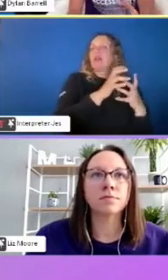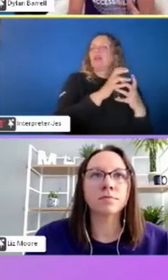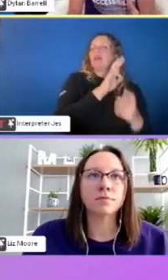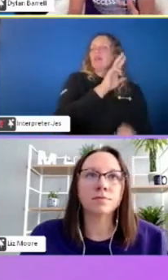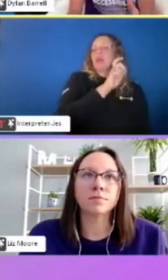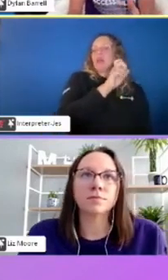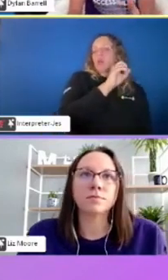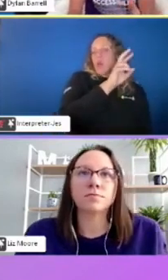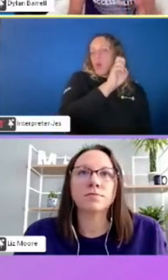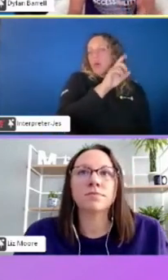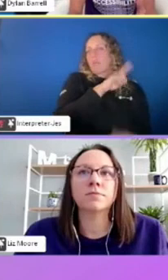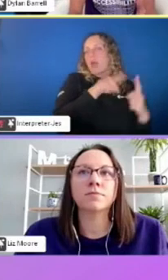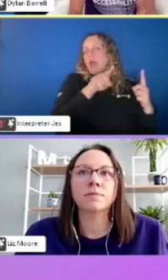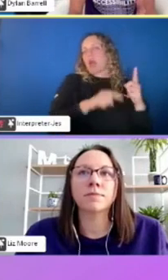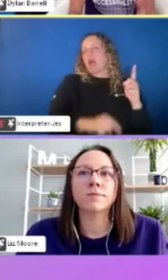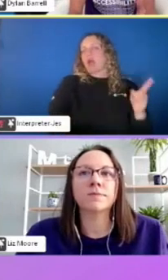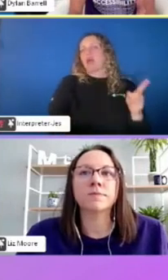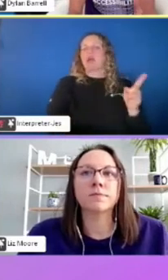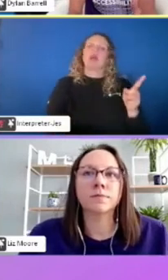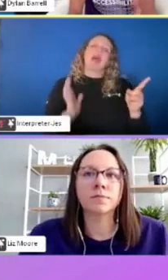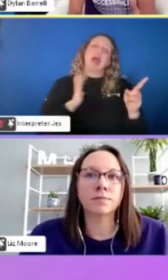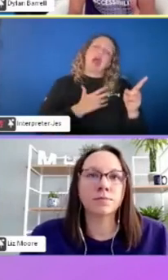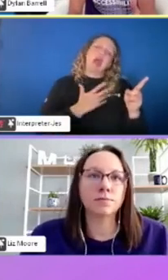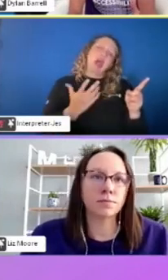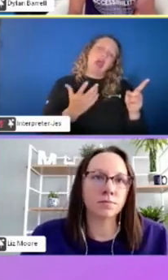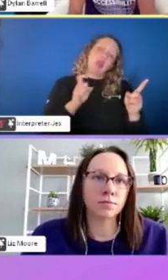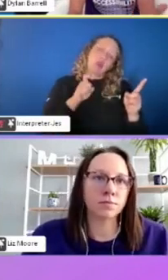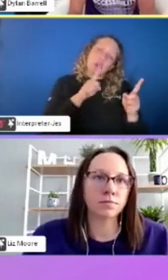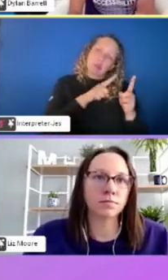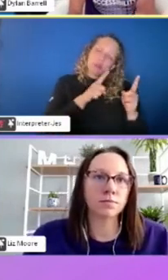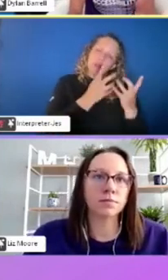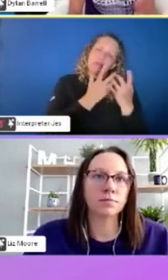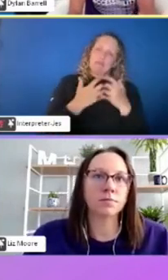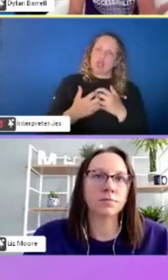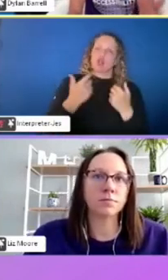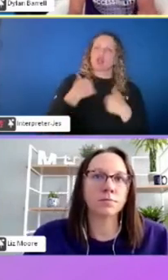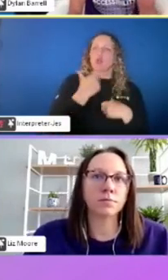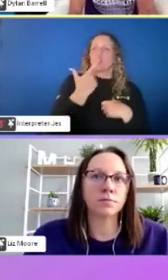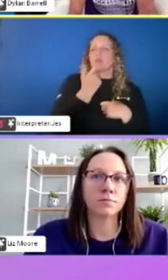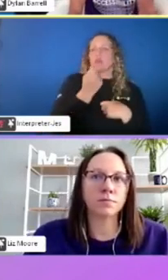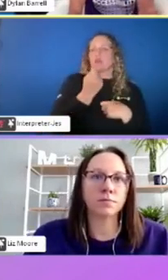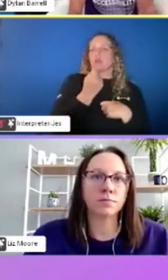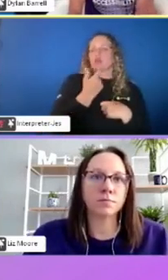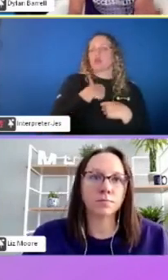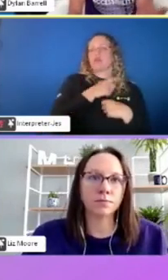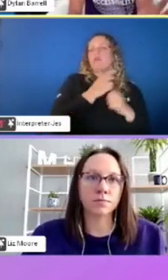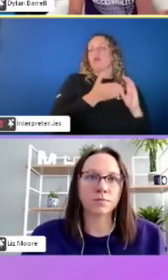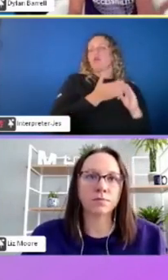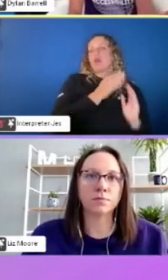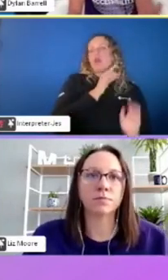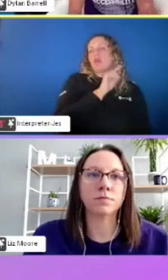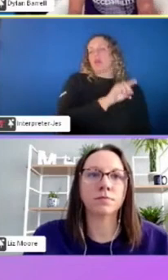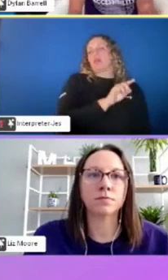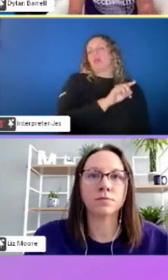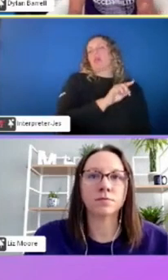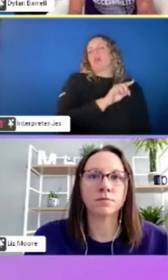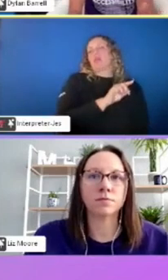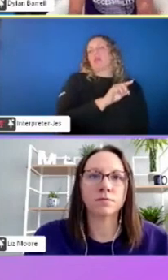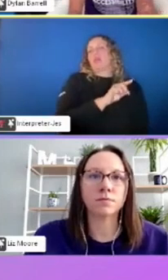but you need to be configured. So one of the things it does, if you run axe-core and you just just run the library,